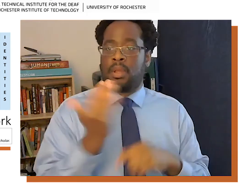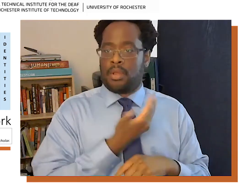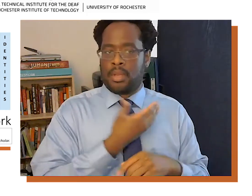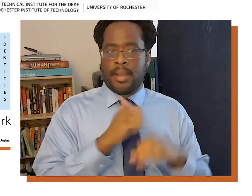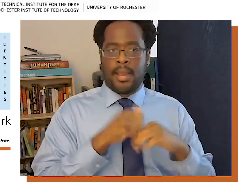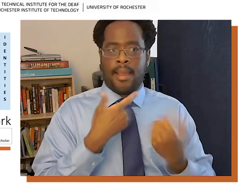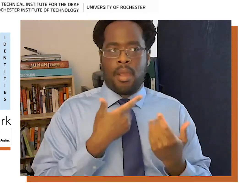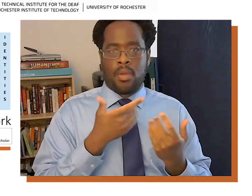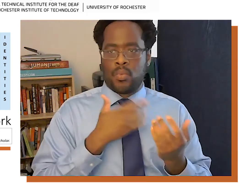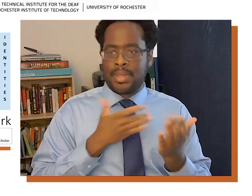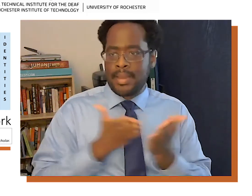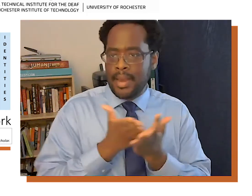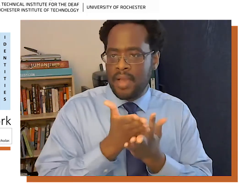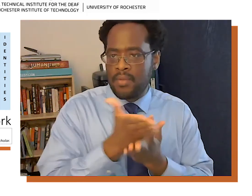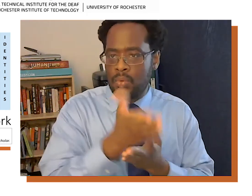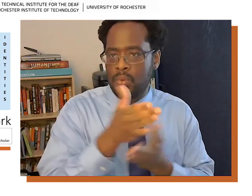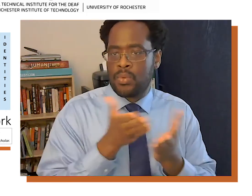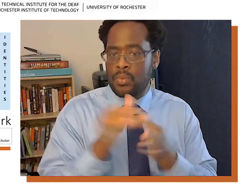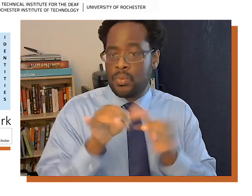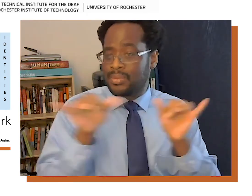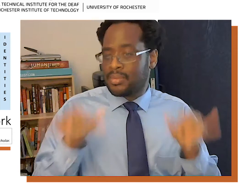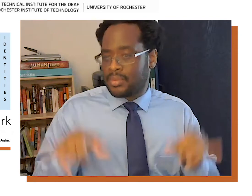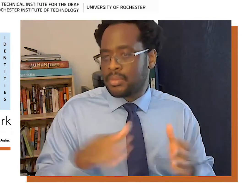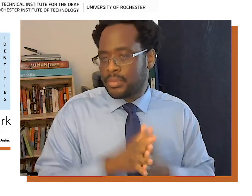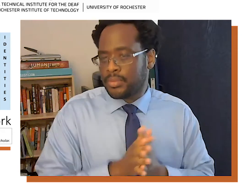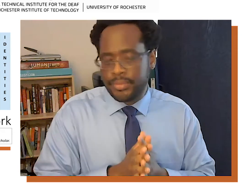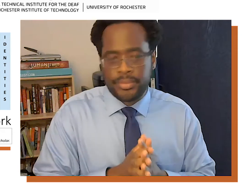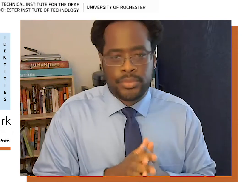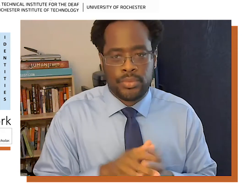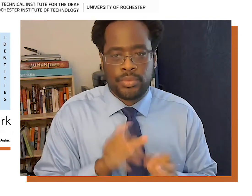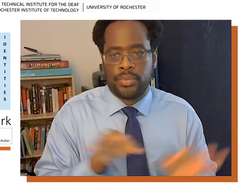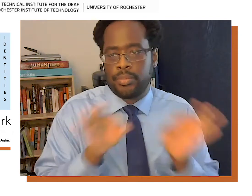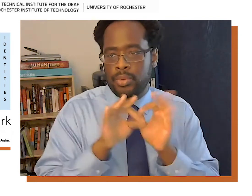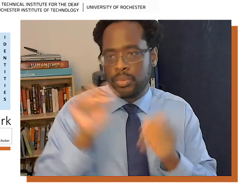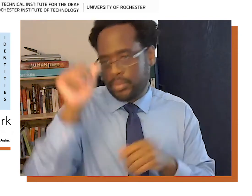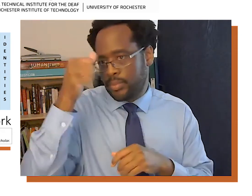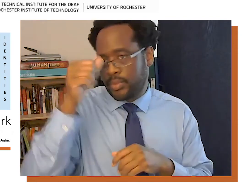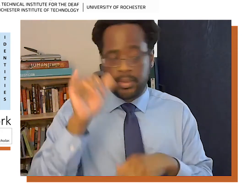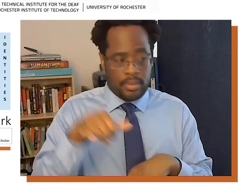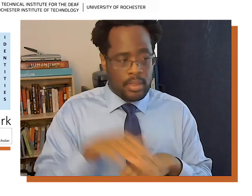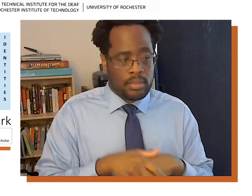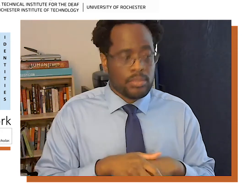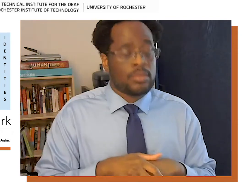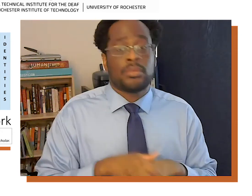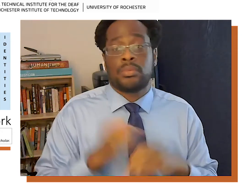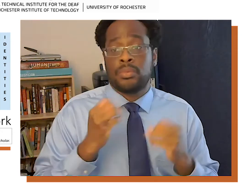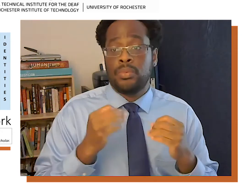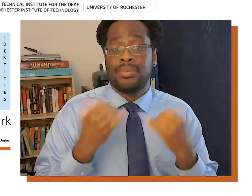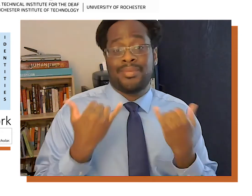and I'm a man, so it's important to remember intersectionality and that framework in talking about navigating the system.